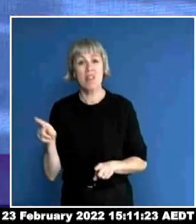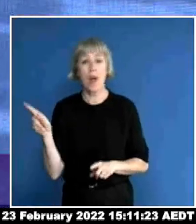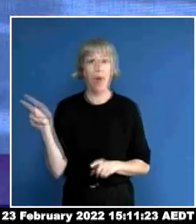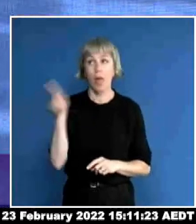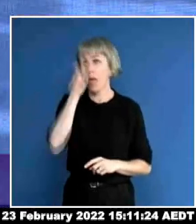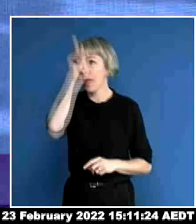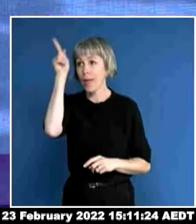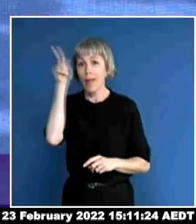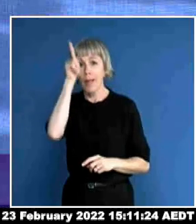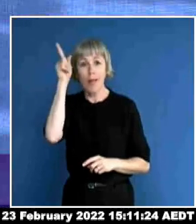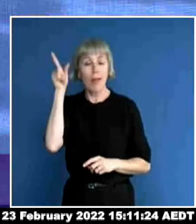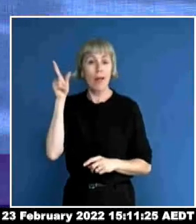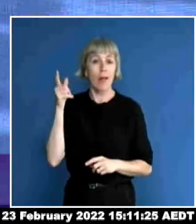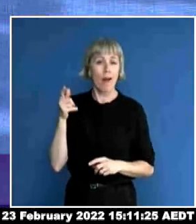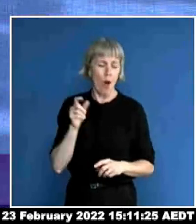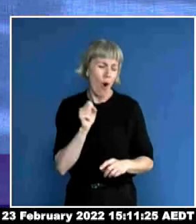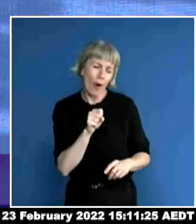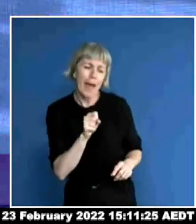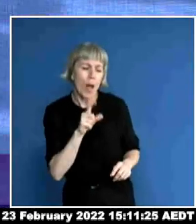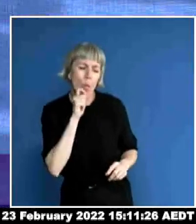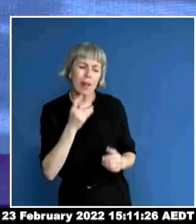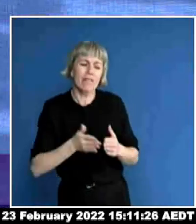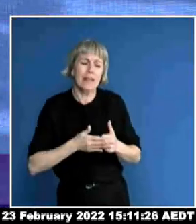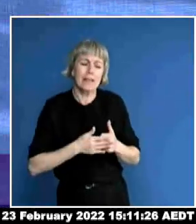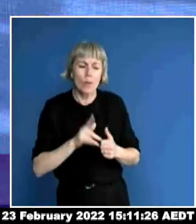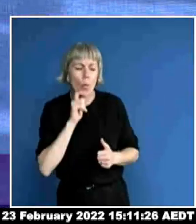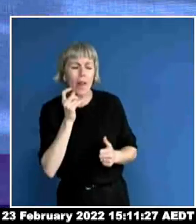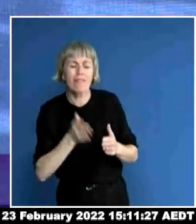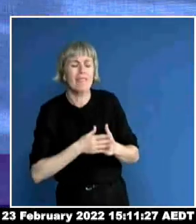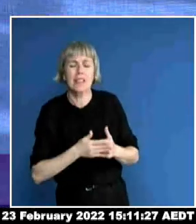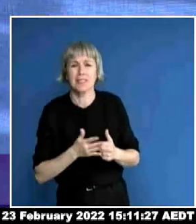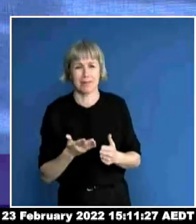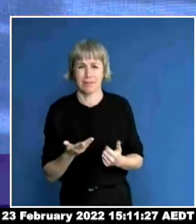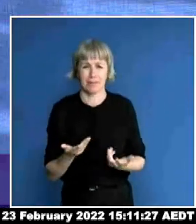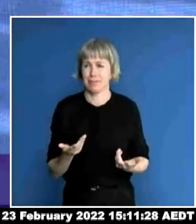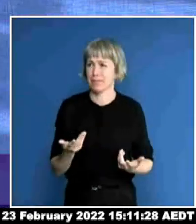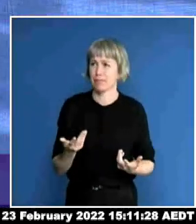We are going to fix it." But you know what, it doesn't fix it. Look what it's done to me.